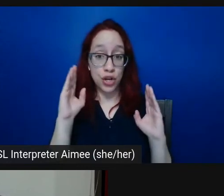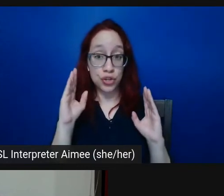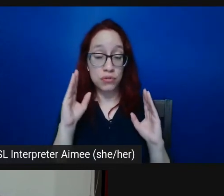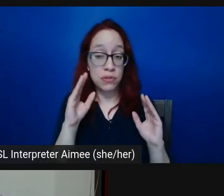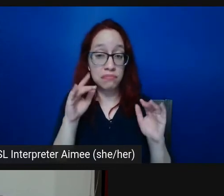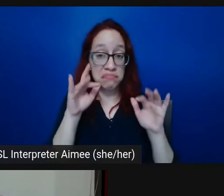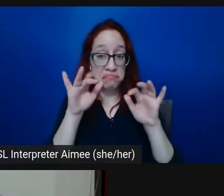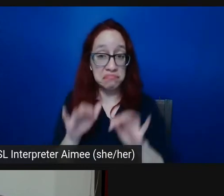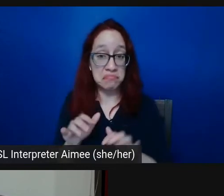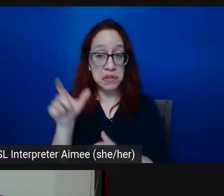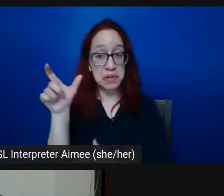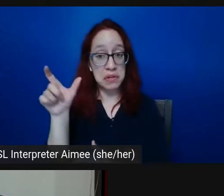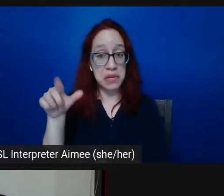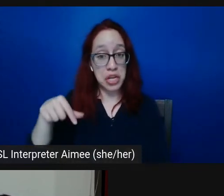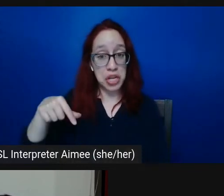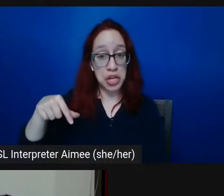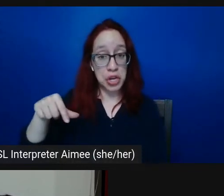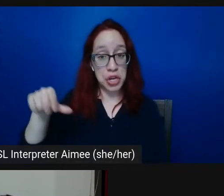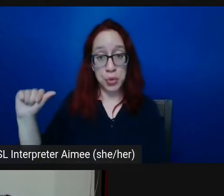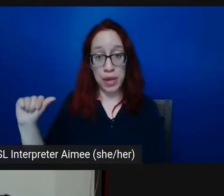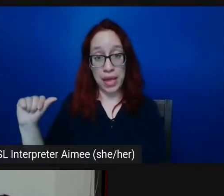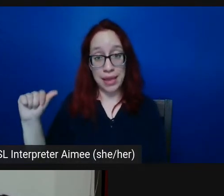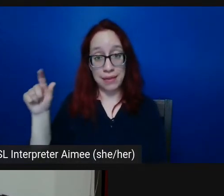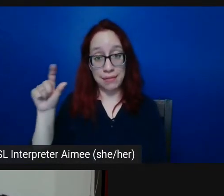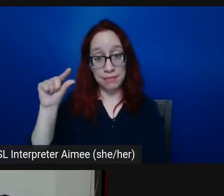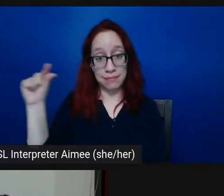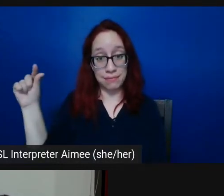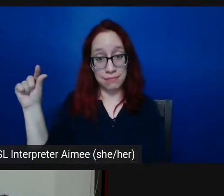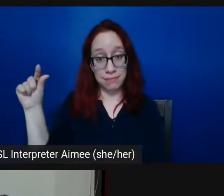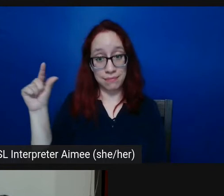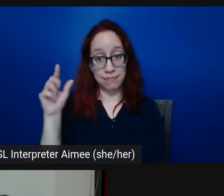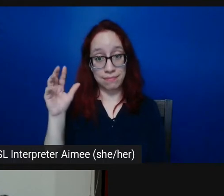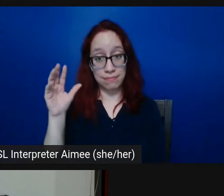in the Q&A tab next to the Livestream.